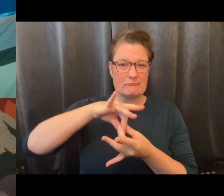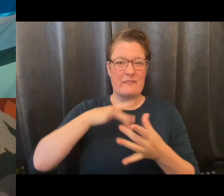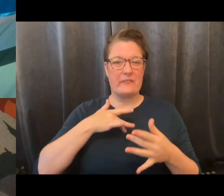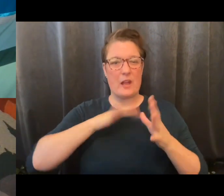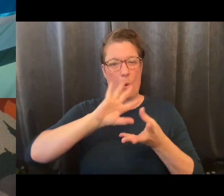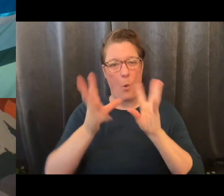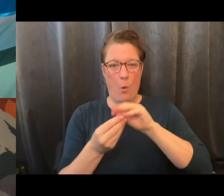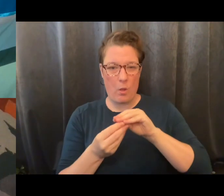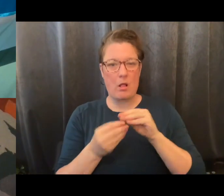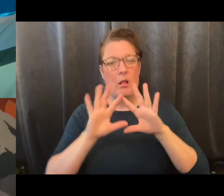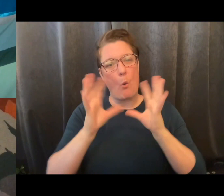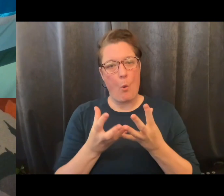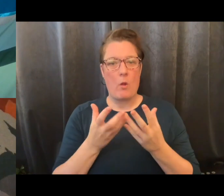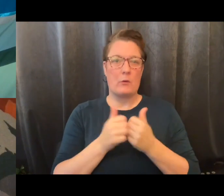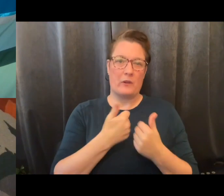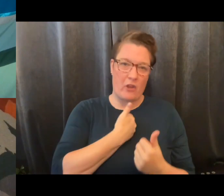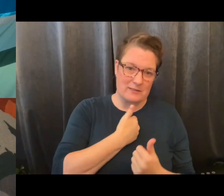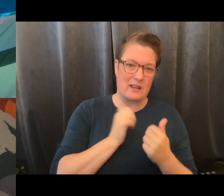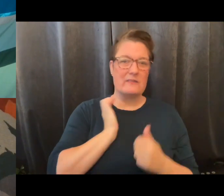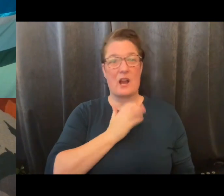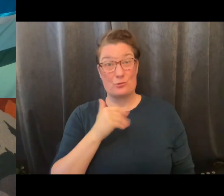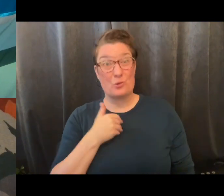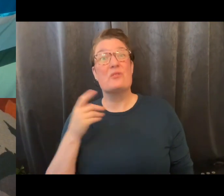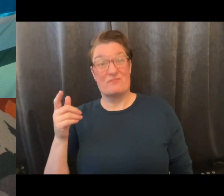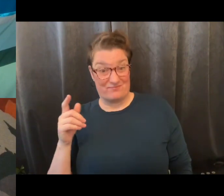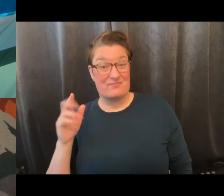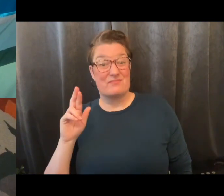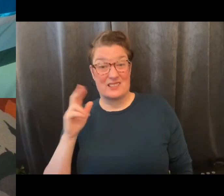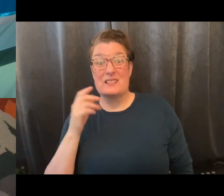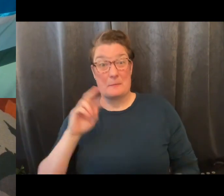Rebekah: So that we get it, so that on Yom Kippur, we have this day where